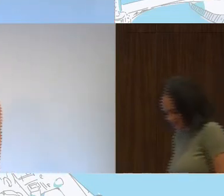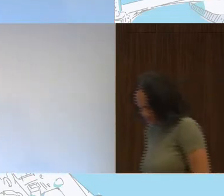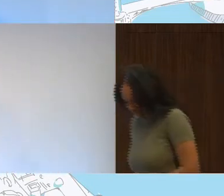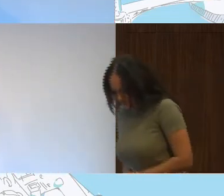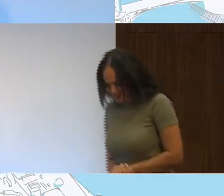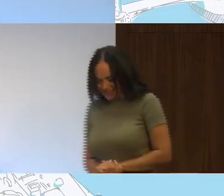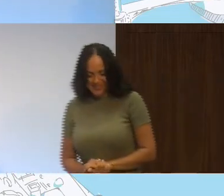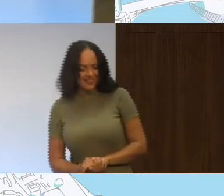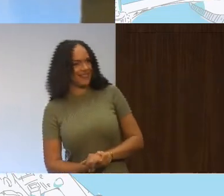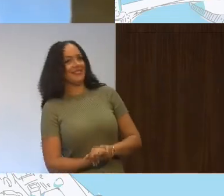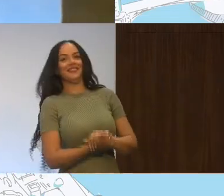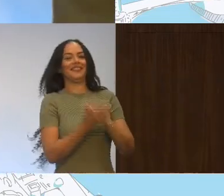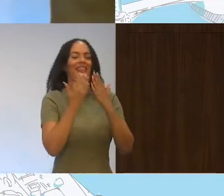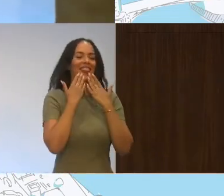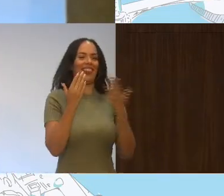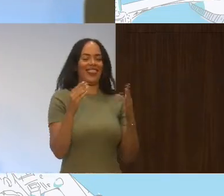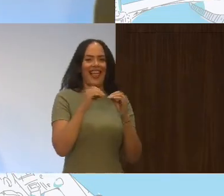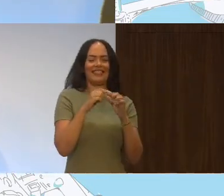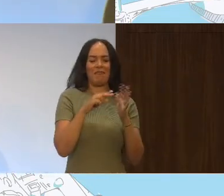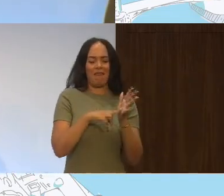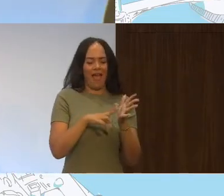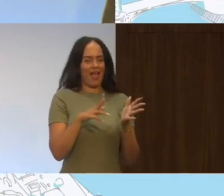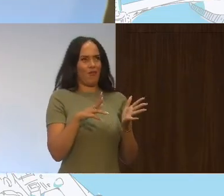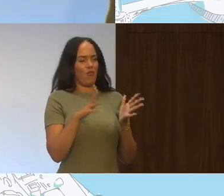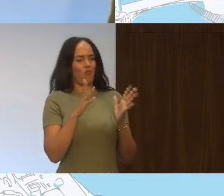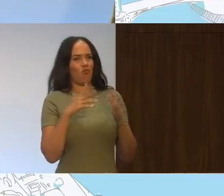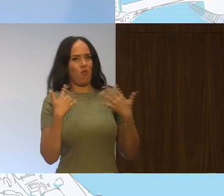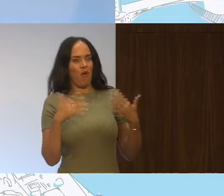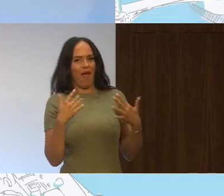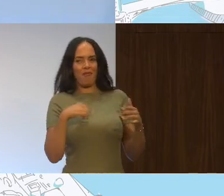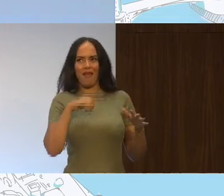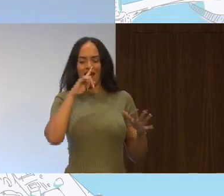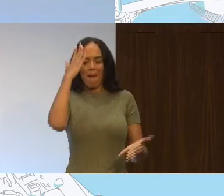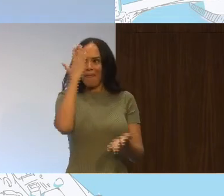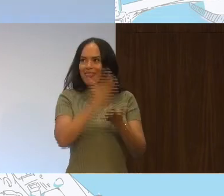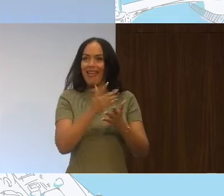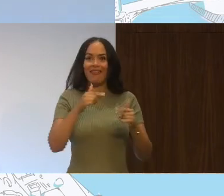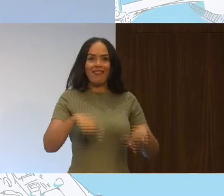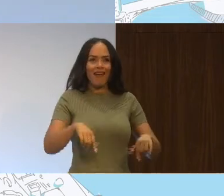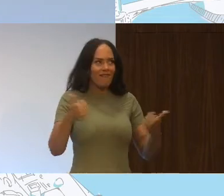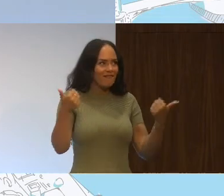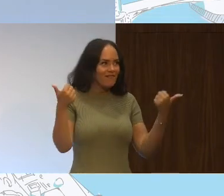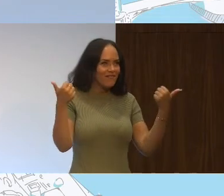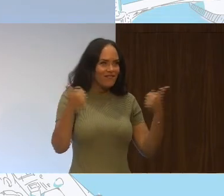Yes, thanks, Ben. That was that was really insightful. I can't believe we're at our final session already.